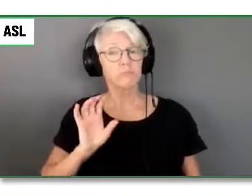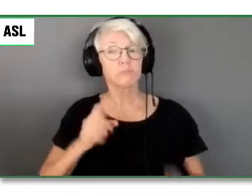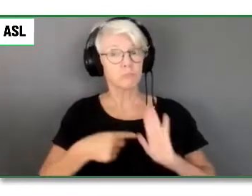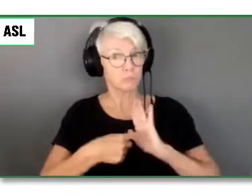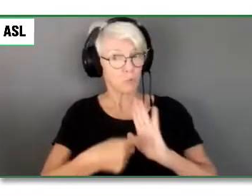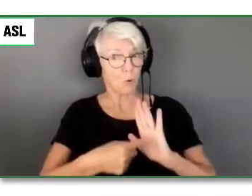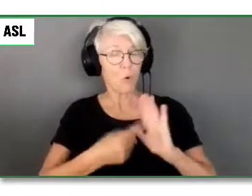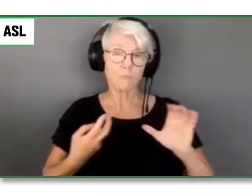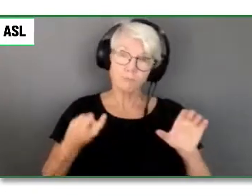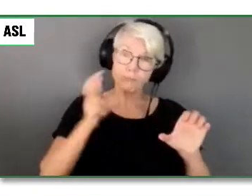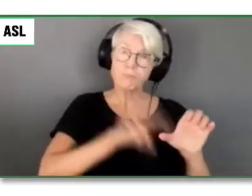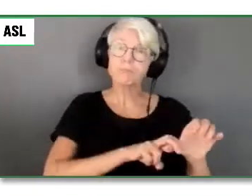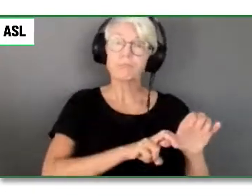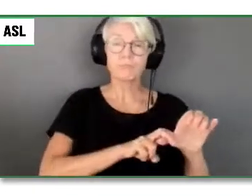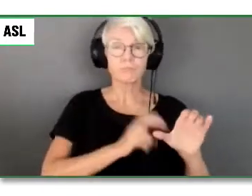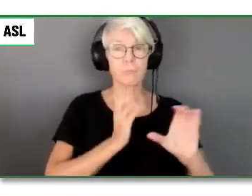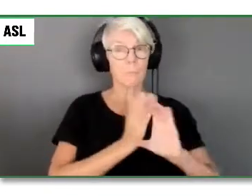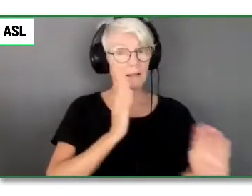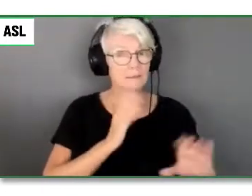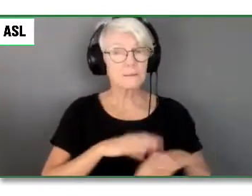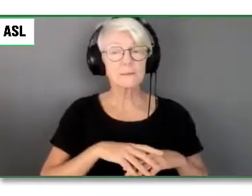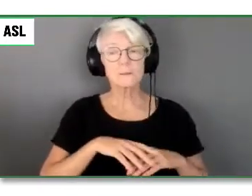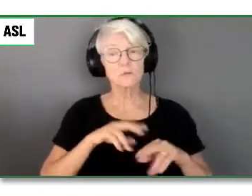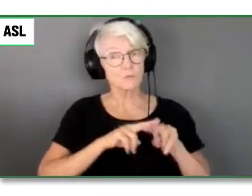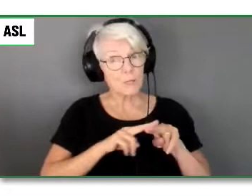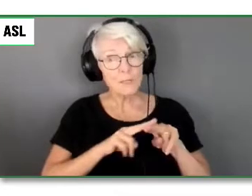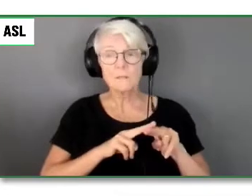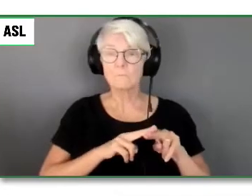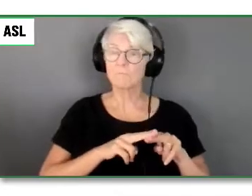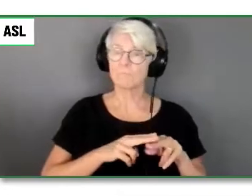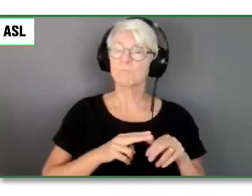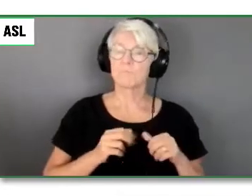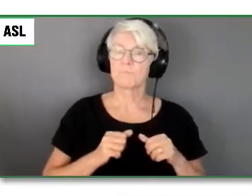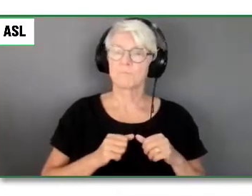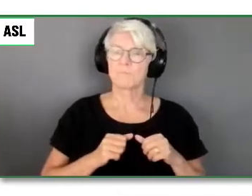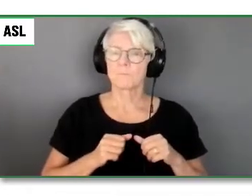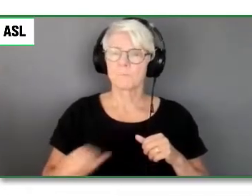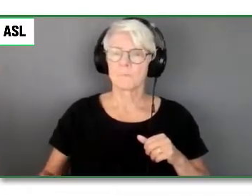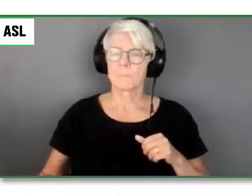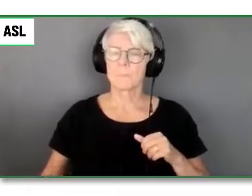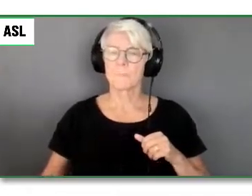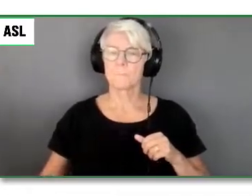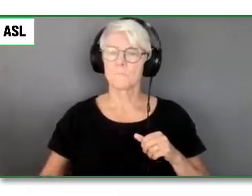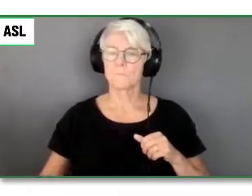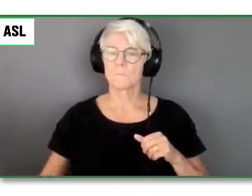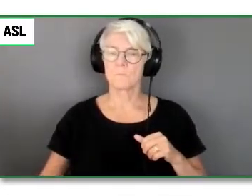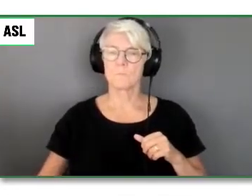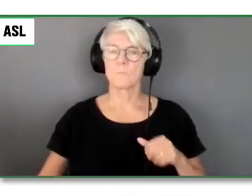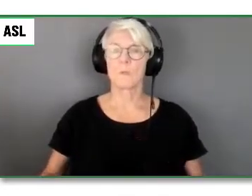transit services. On it regional transit